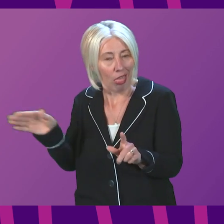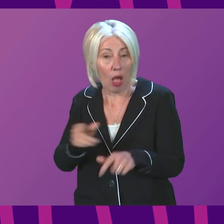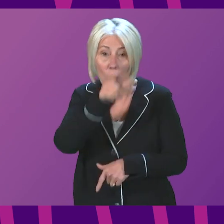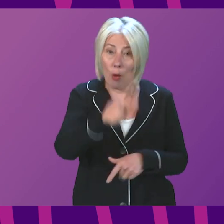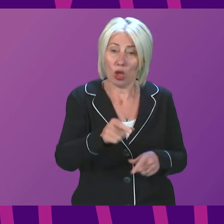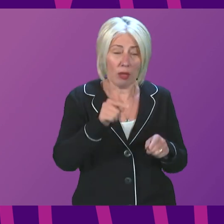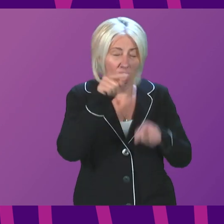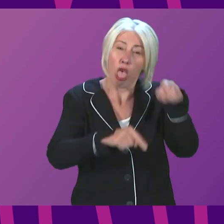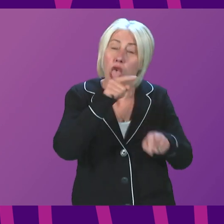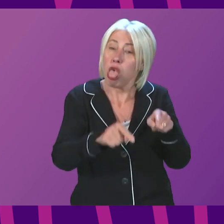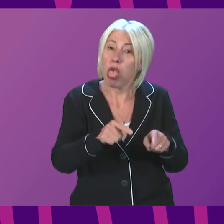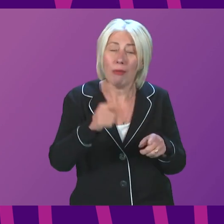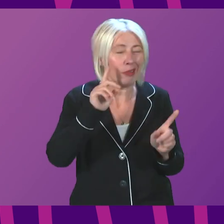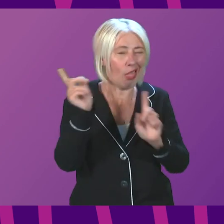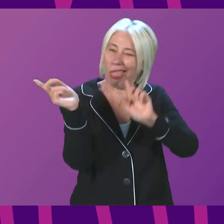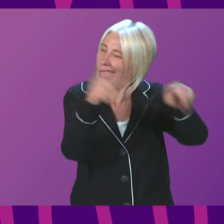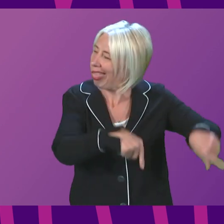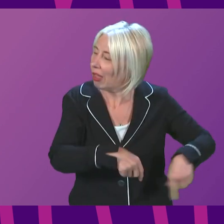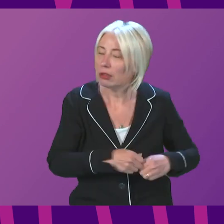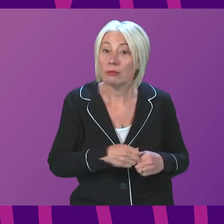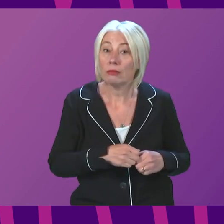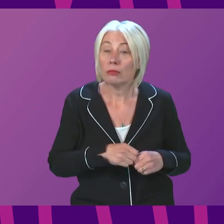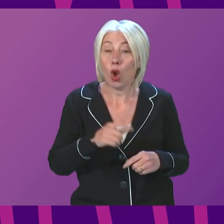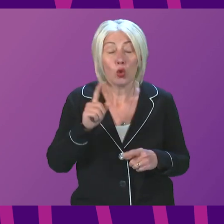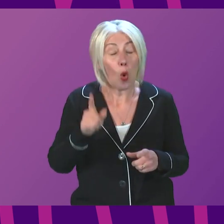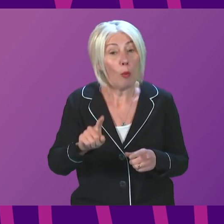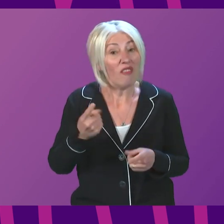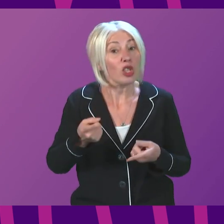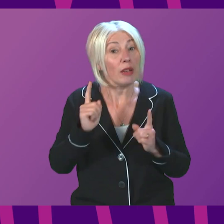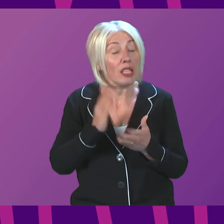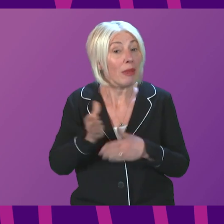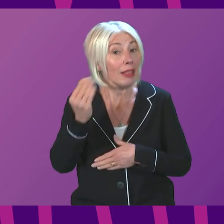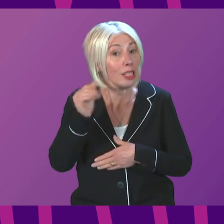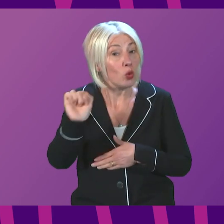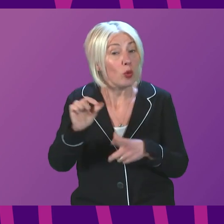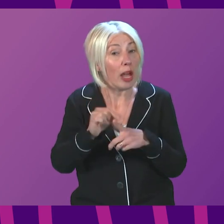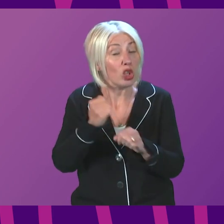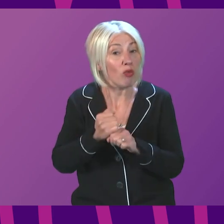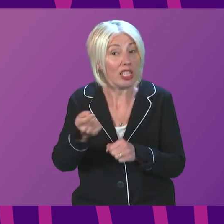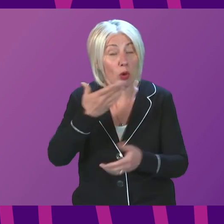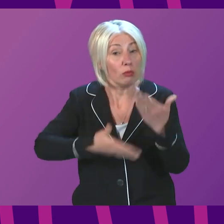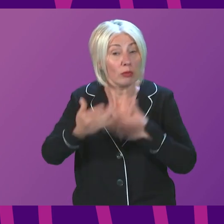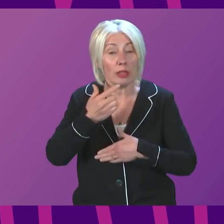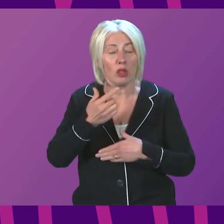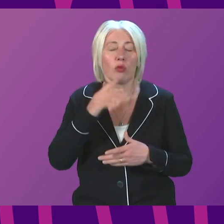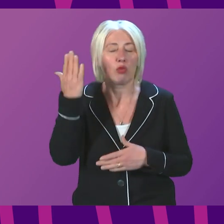I hope that the First Minister listened to what he had to say this morning. The victim feels betrayed.